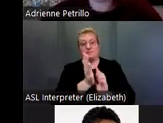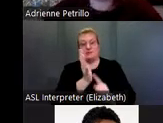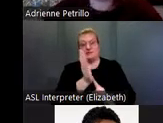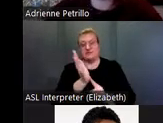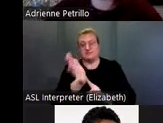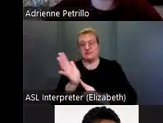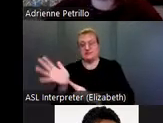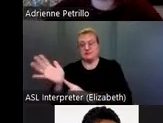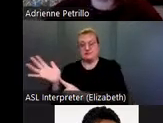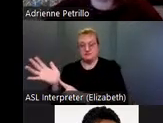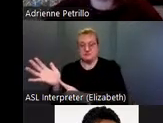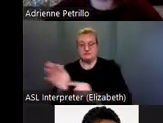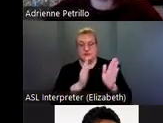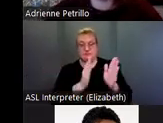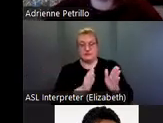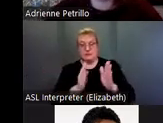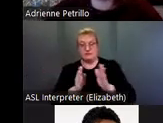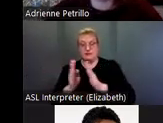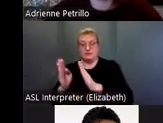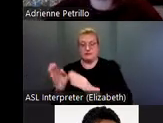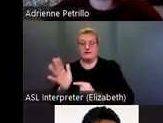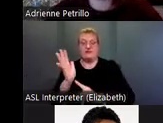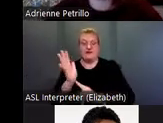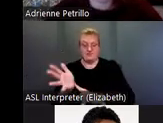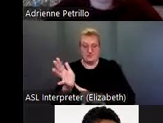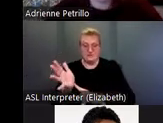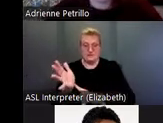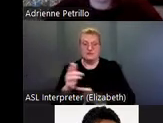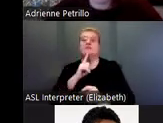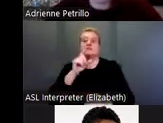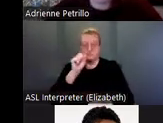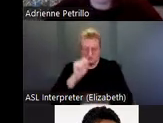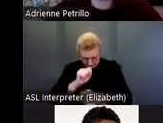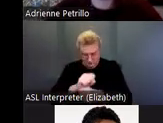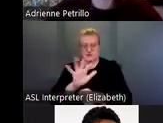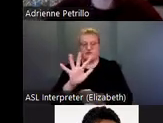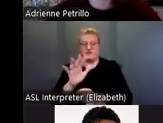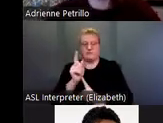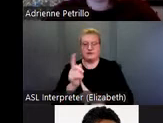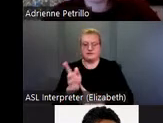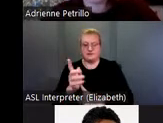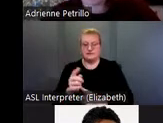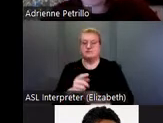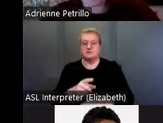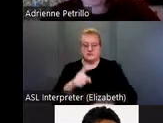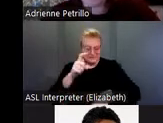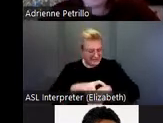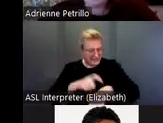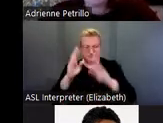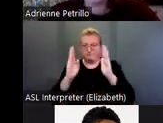And for anyone who's been in the past, know they are exactly five minutes long. We will time everyone.